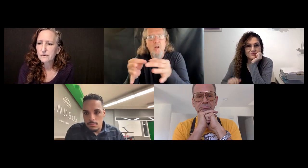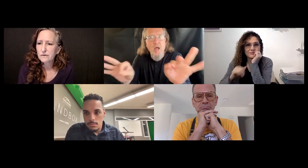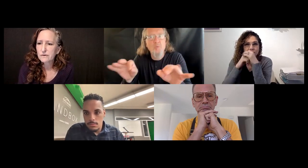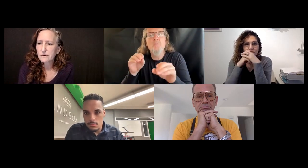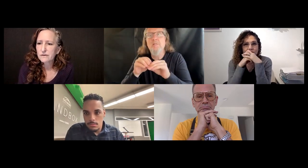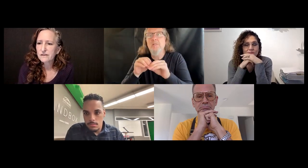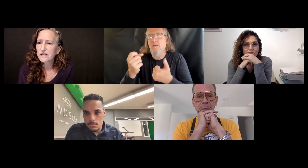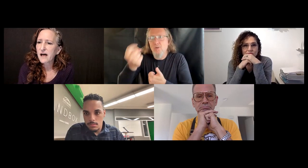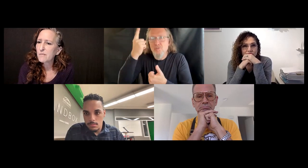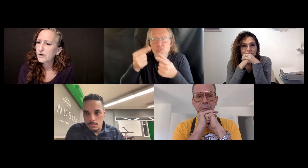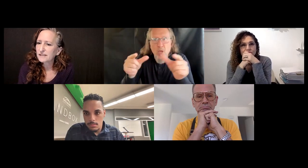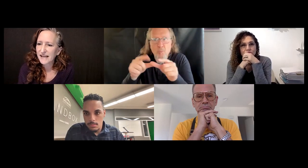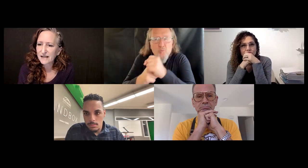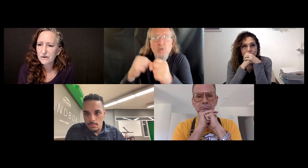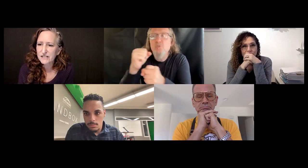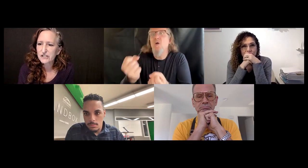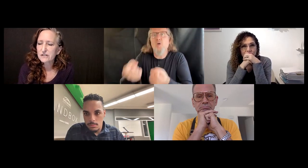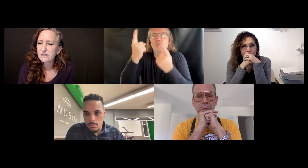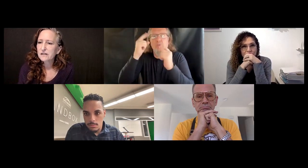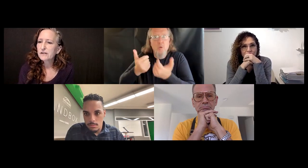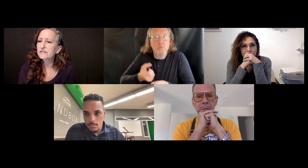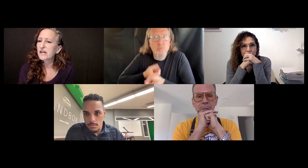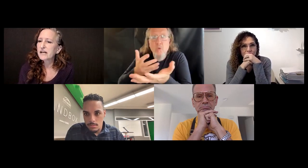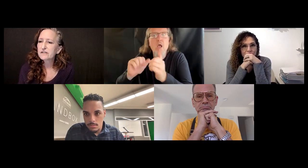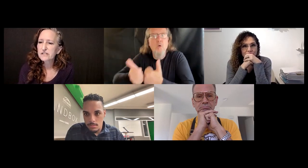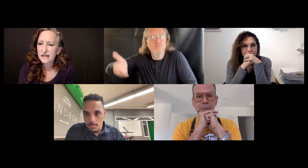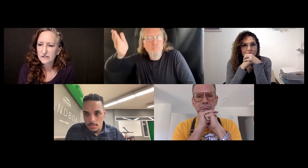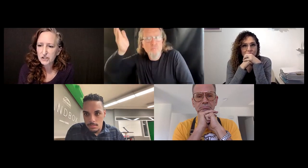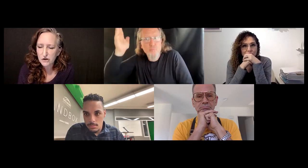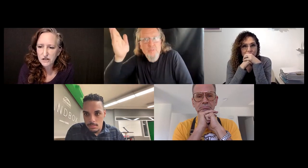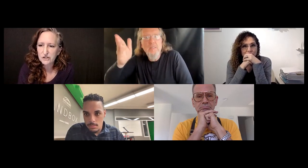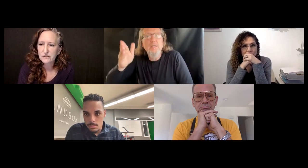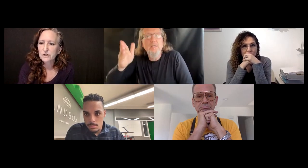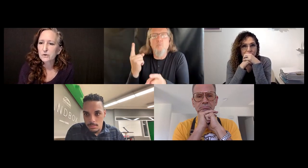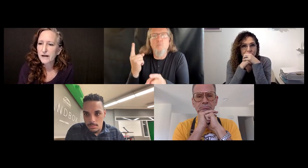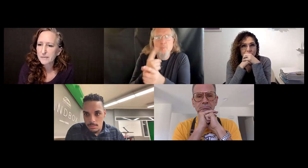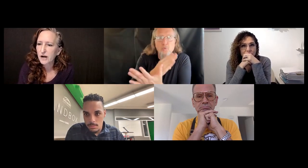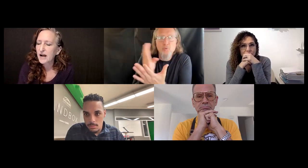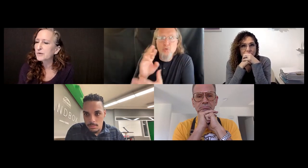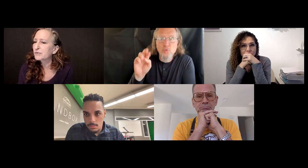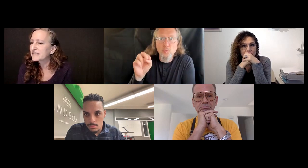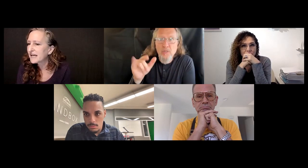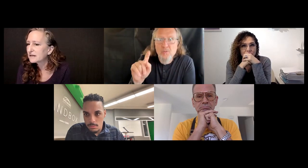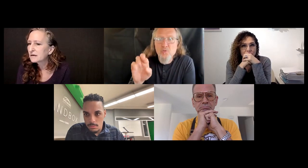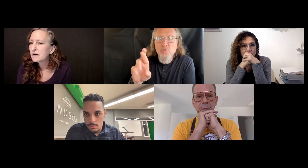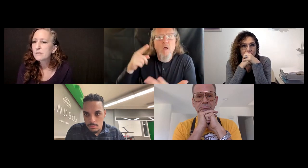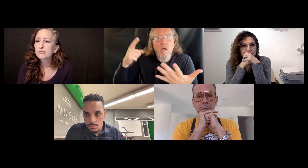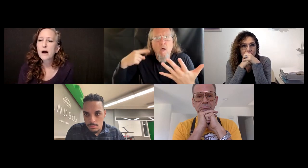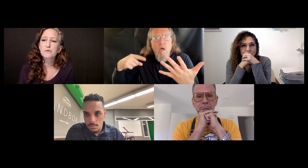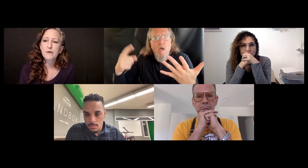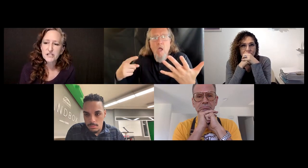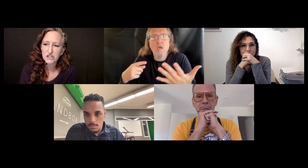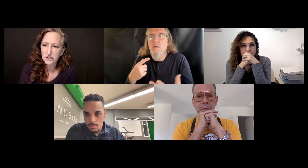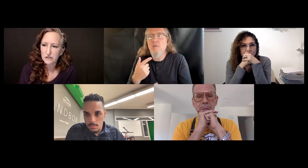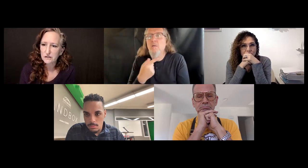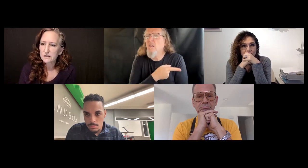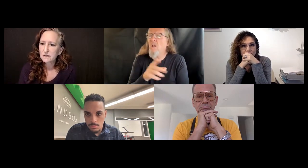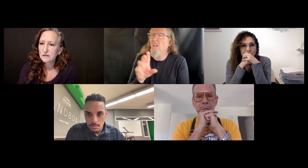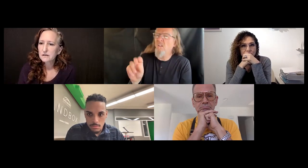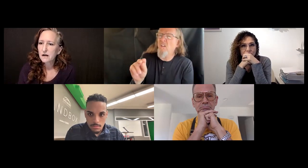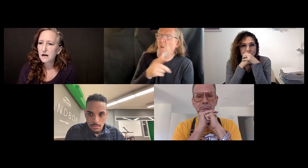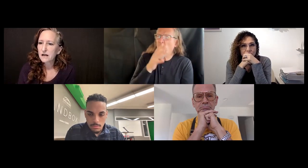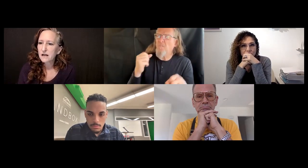There's a lot more to language. You have to understand the structure, grammar, how to present proper register